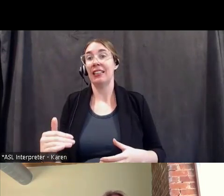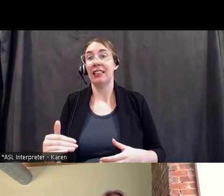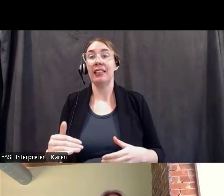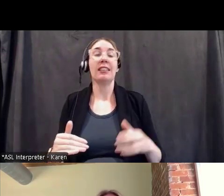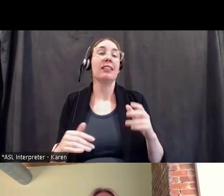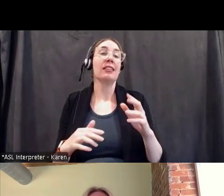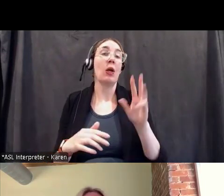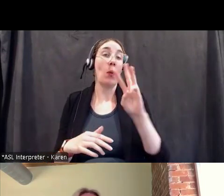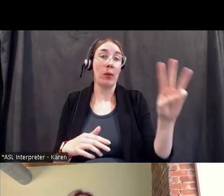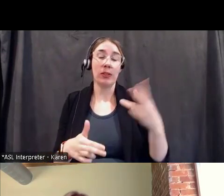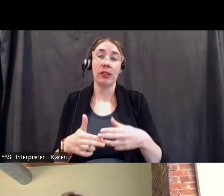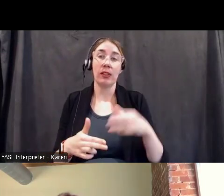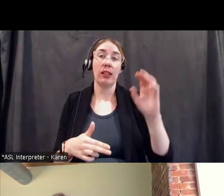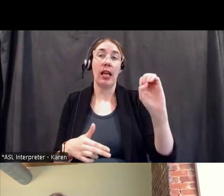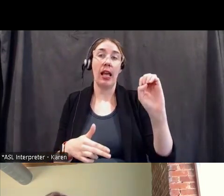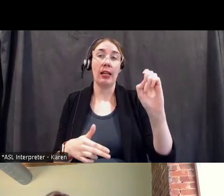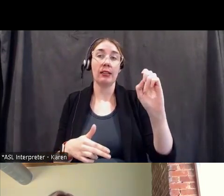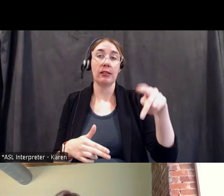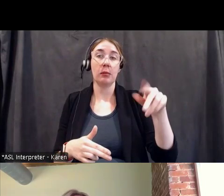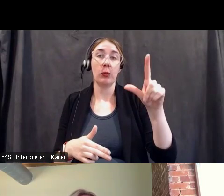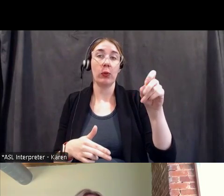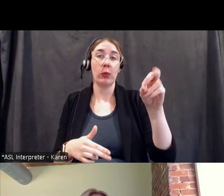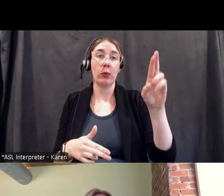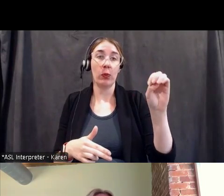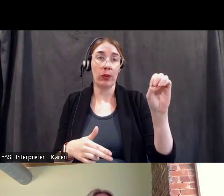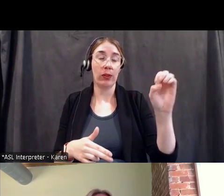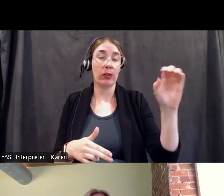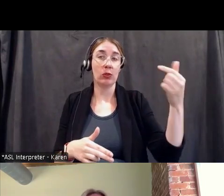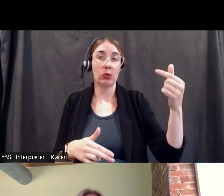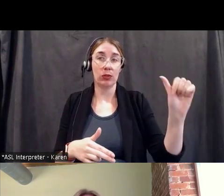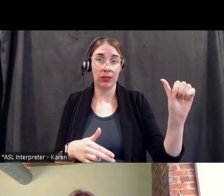And this list, lots of things are going on in Georgia but it also has a place